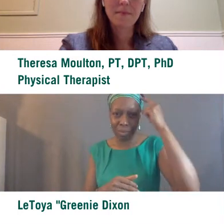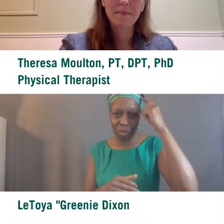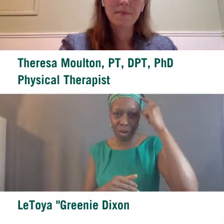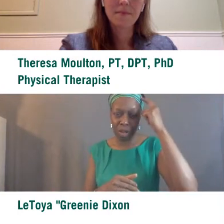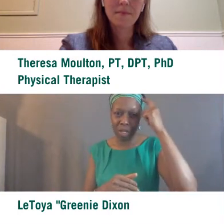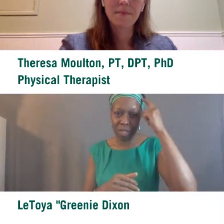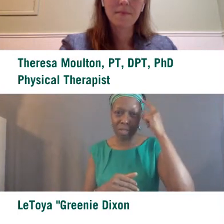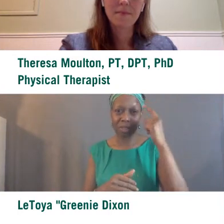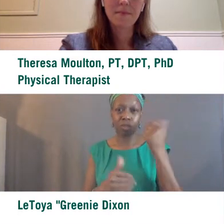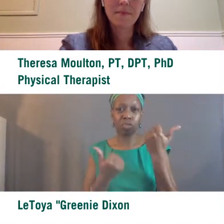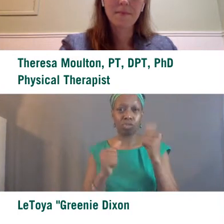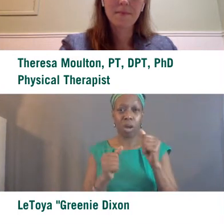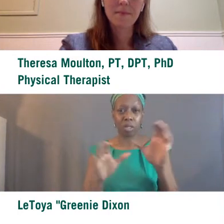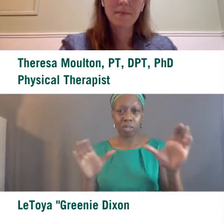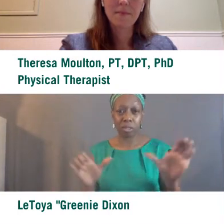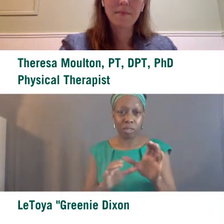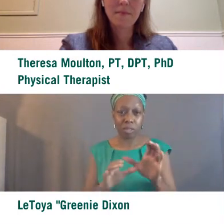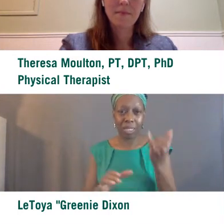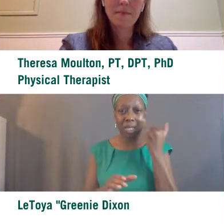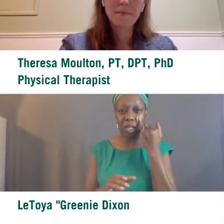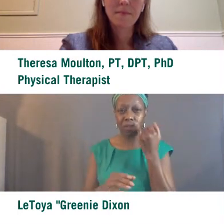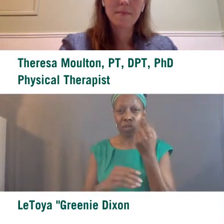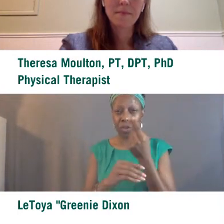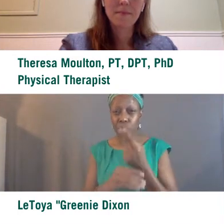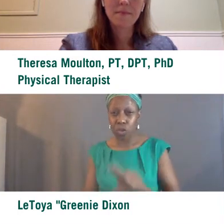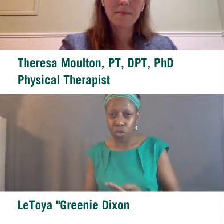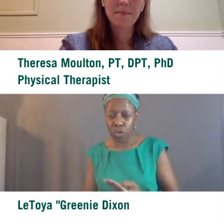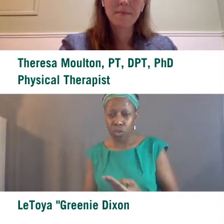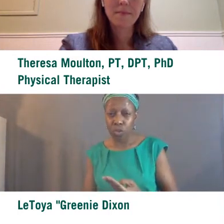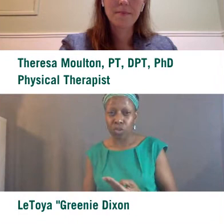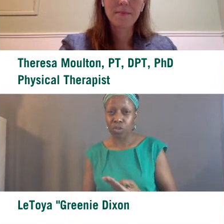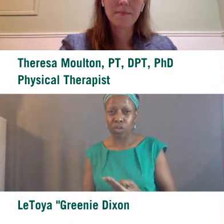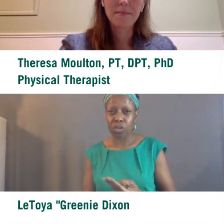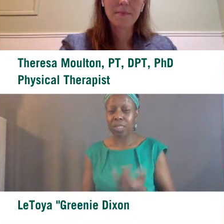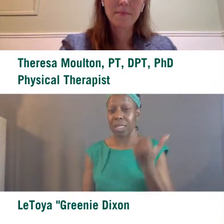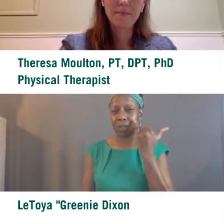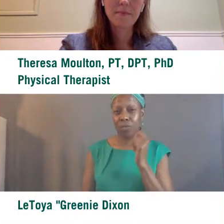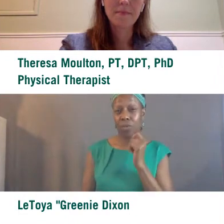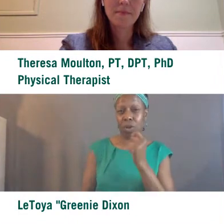if you use it or lose it. You wanna use it and perfect it.